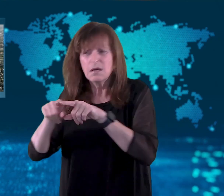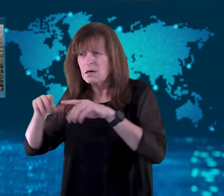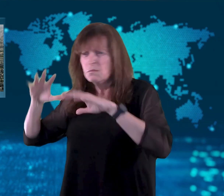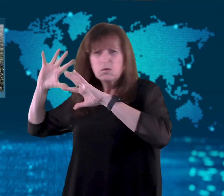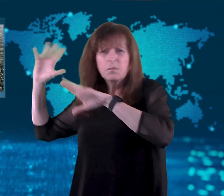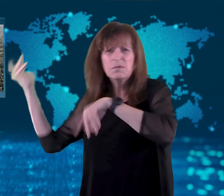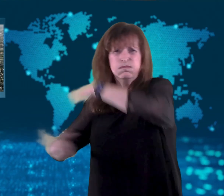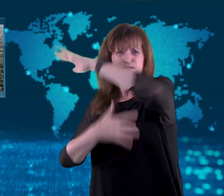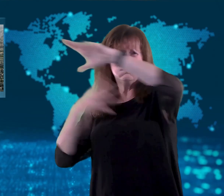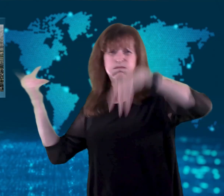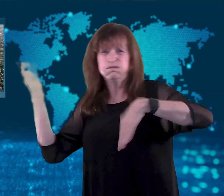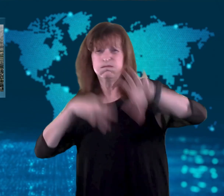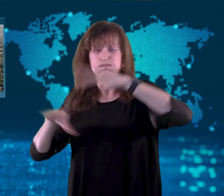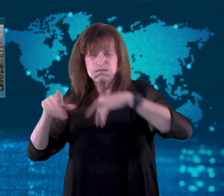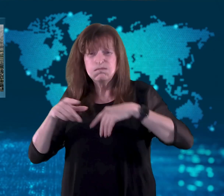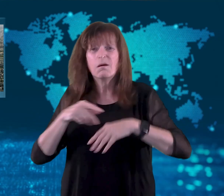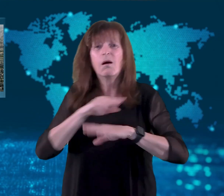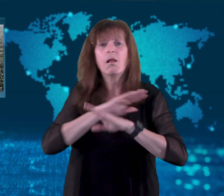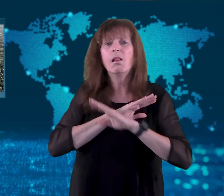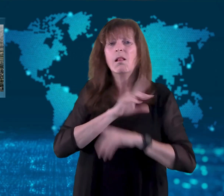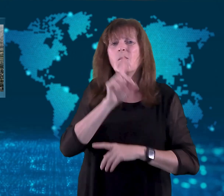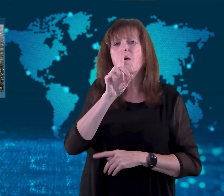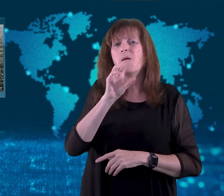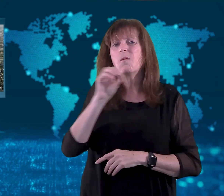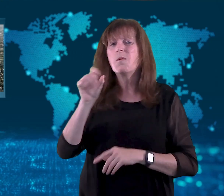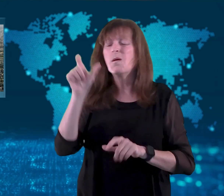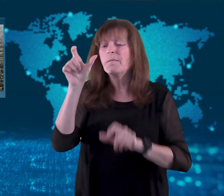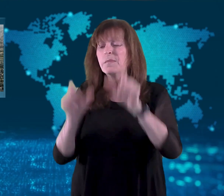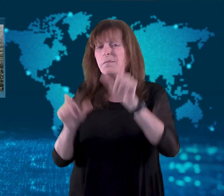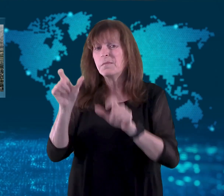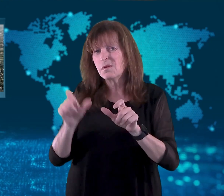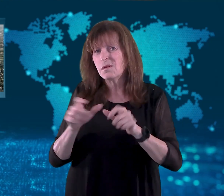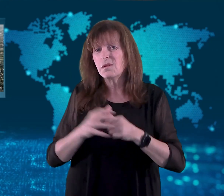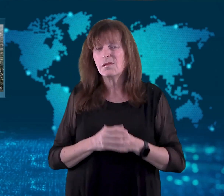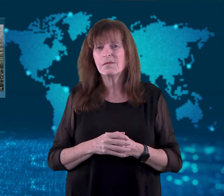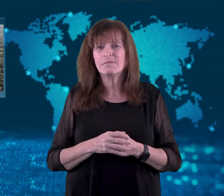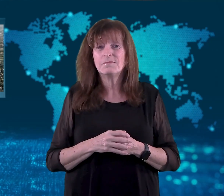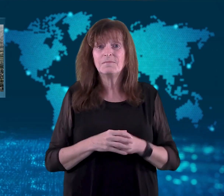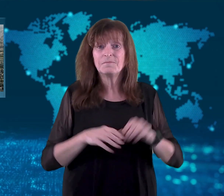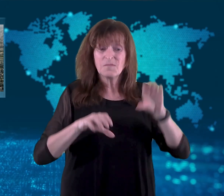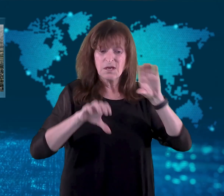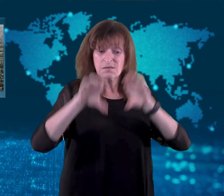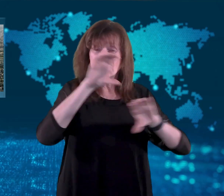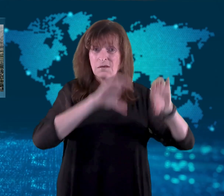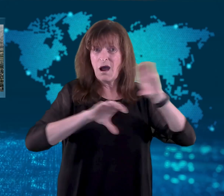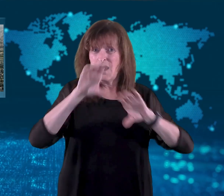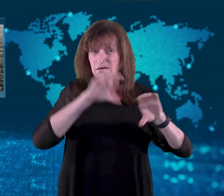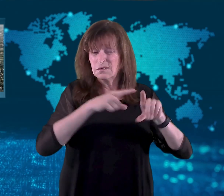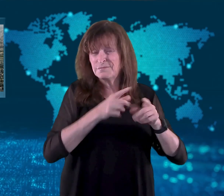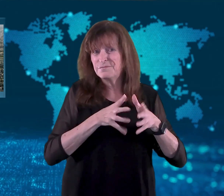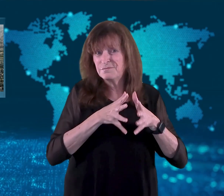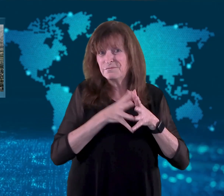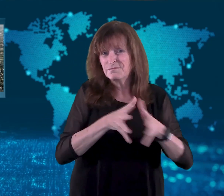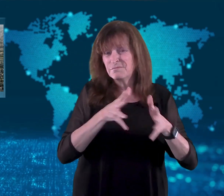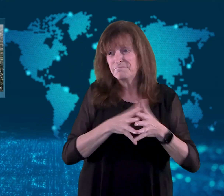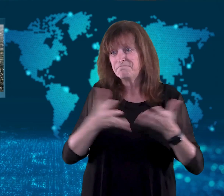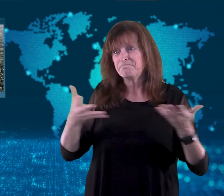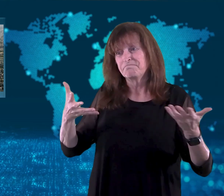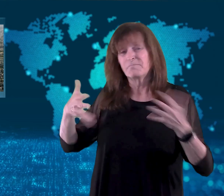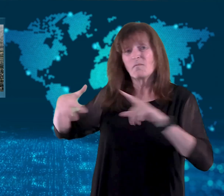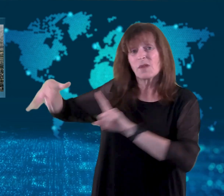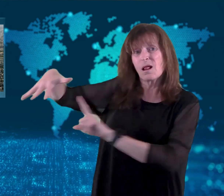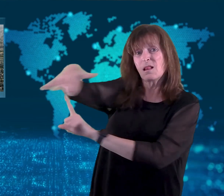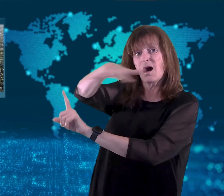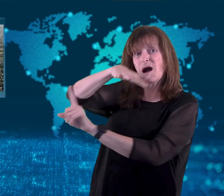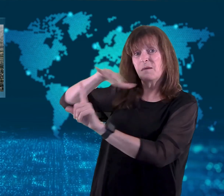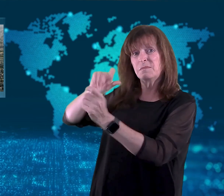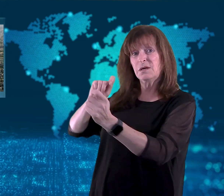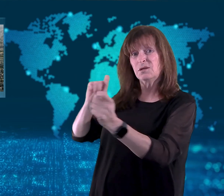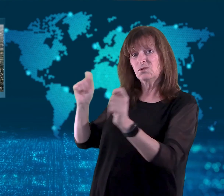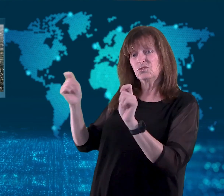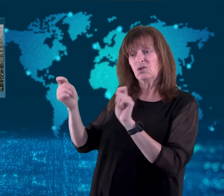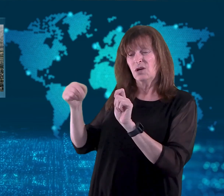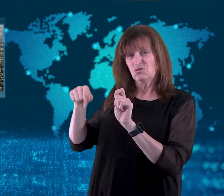In 2019, a similar storm killed more than 100 people.